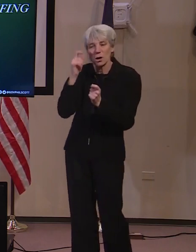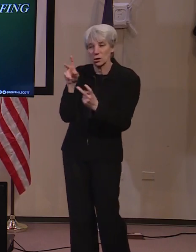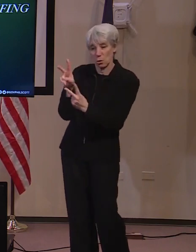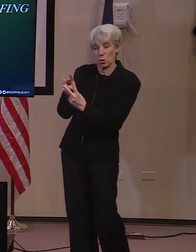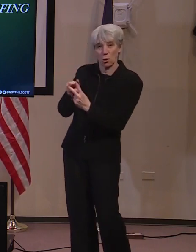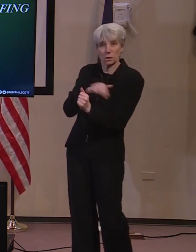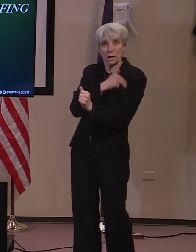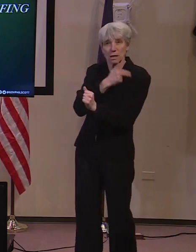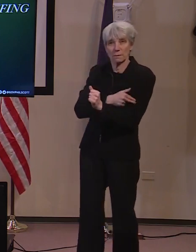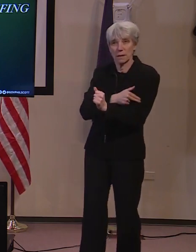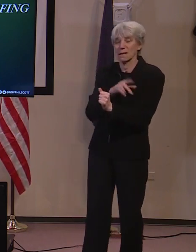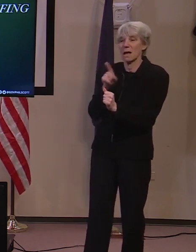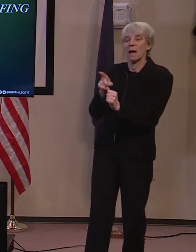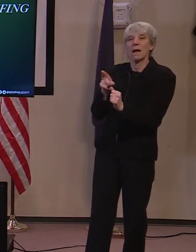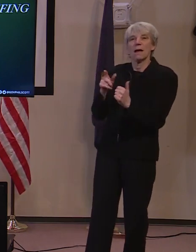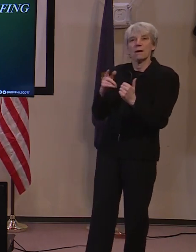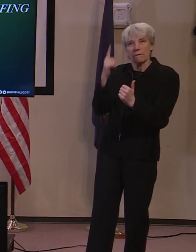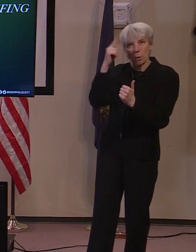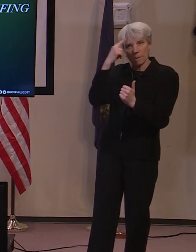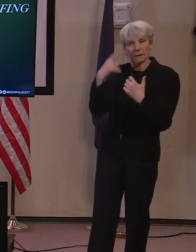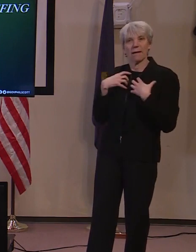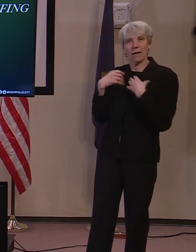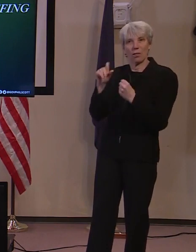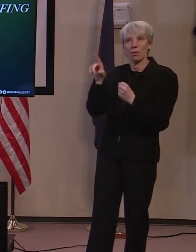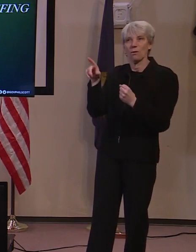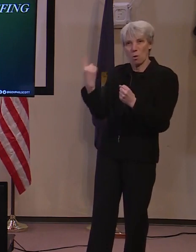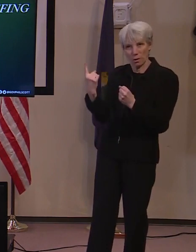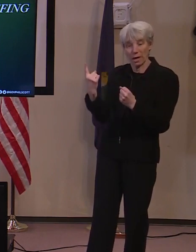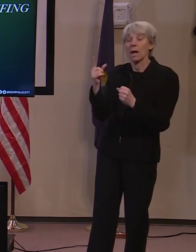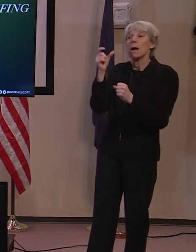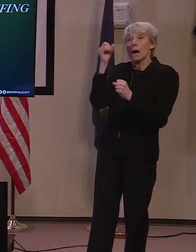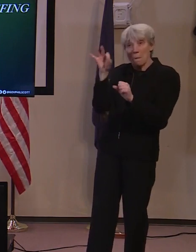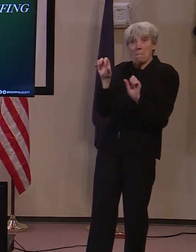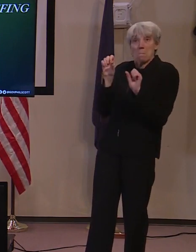patients are hospitalized at these locations for reasons unrelated to